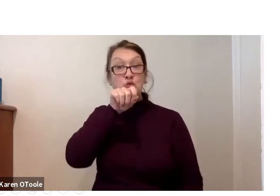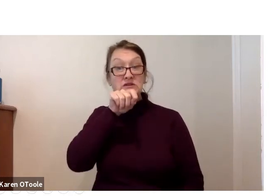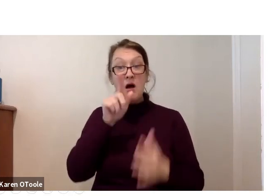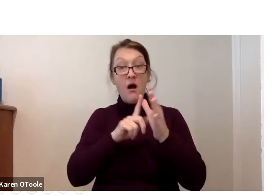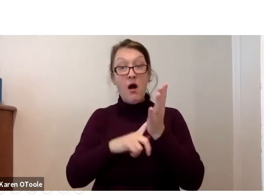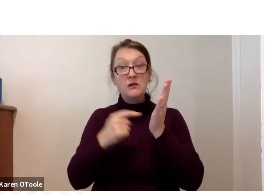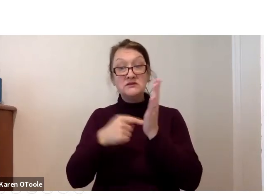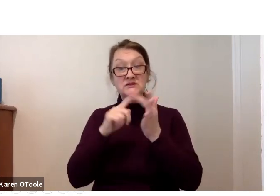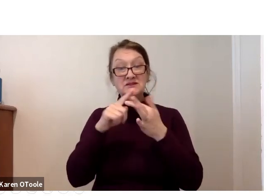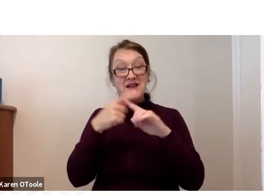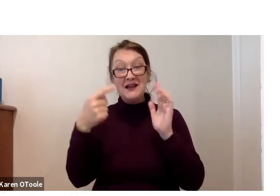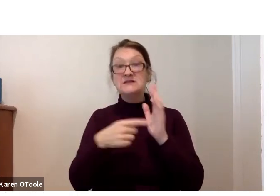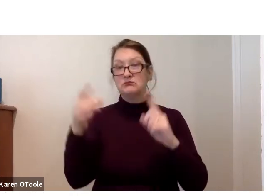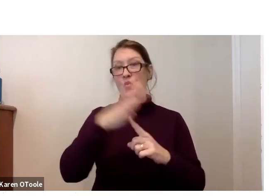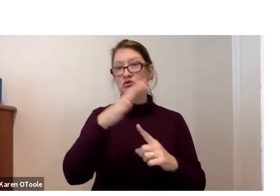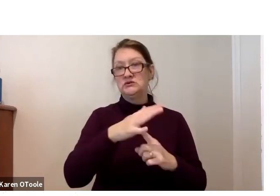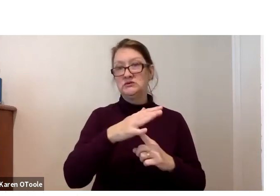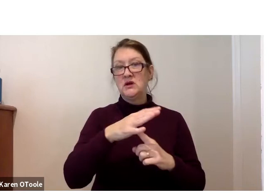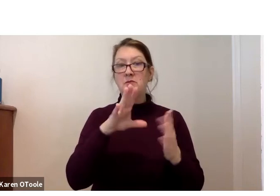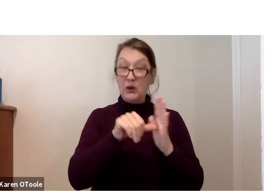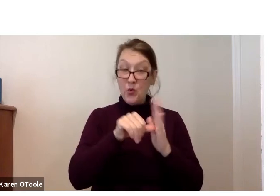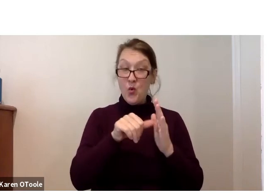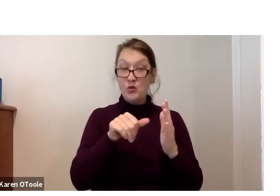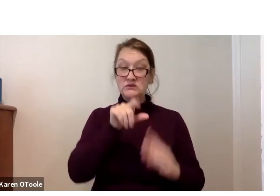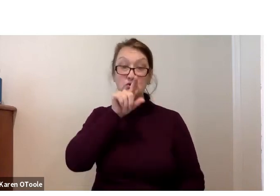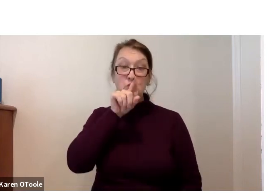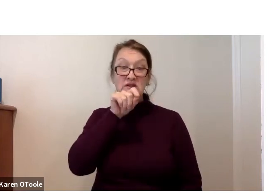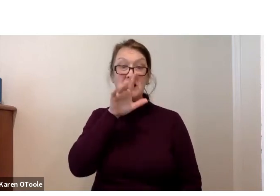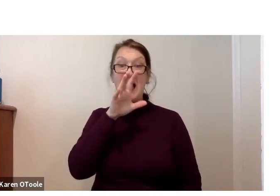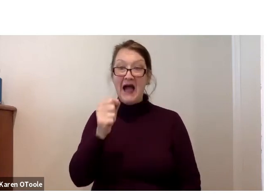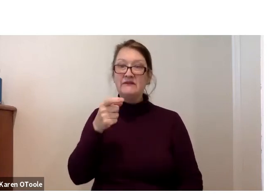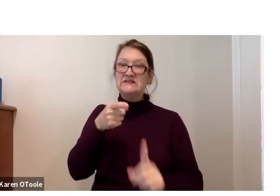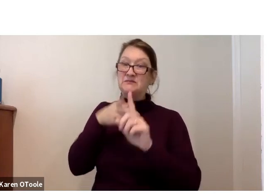limited word description.